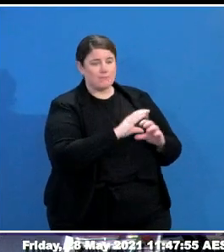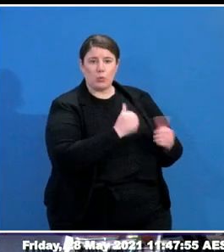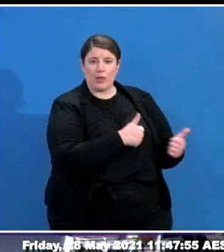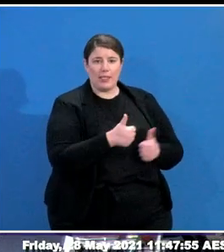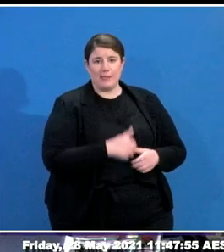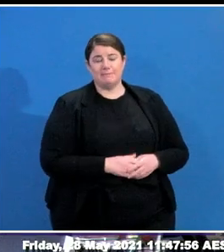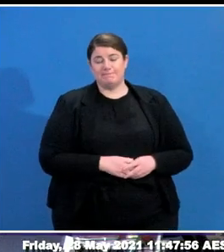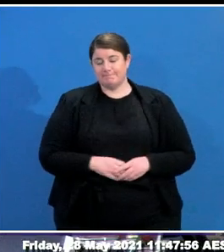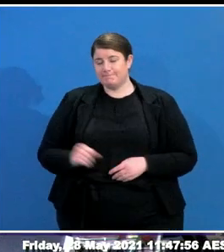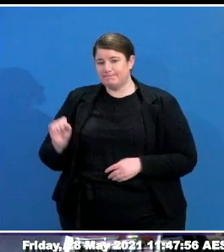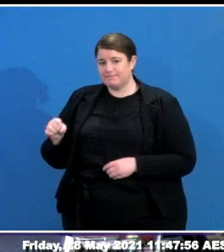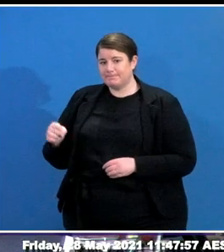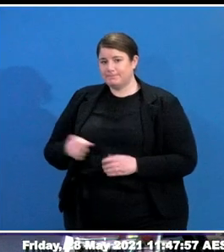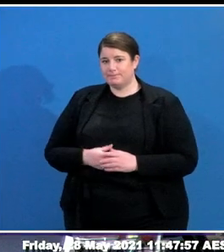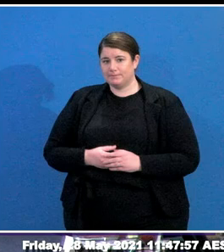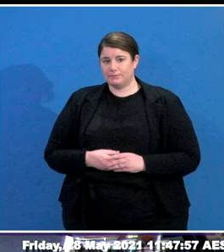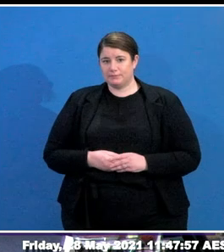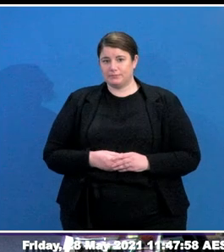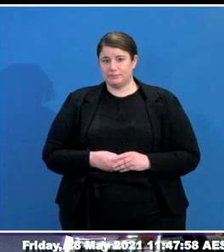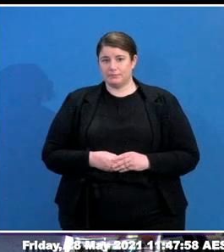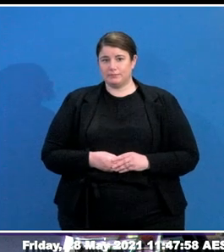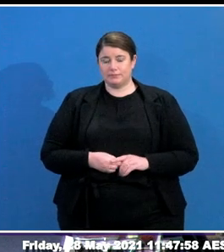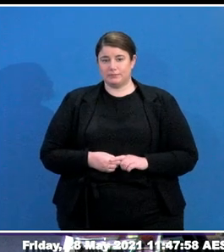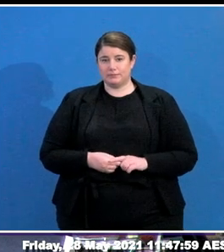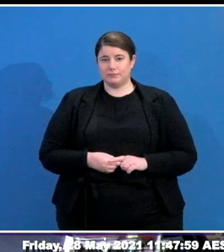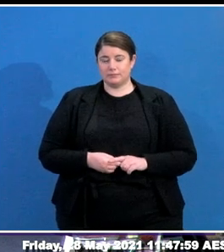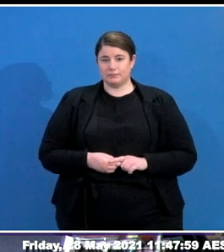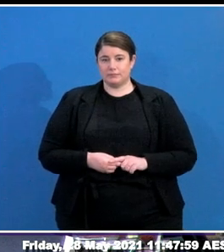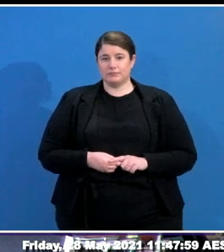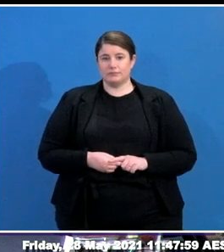And that there was a failure to ensure that correct information was